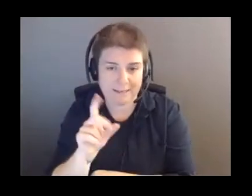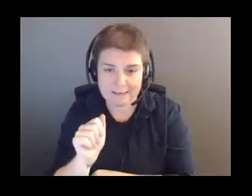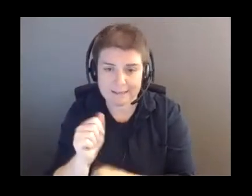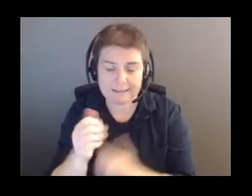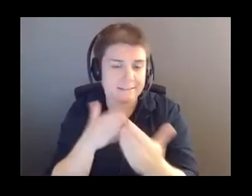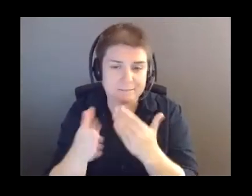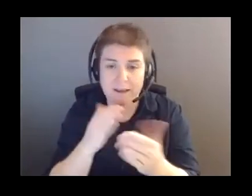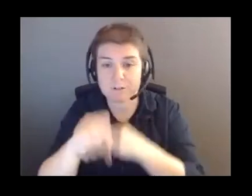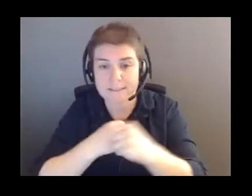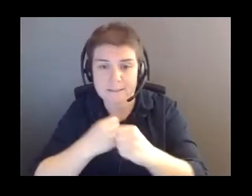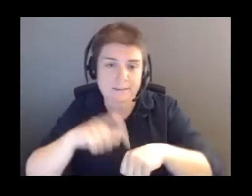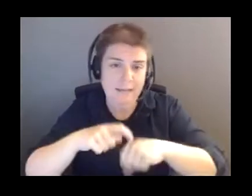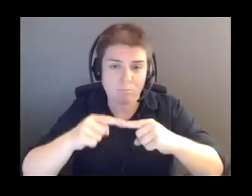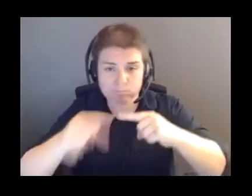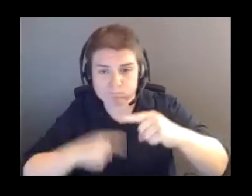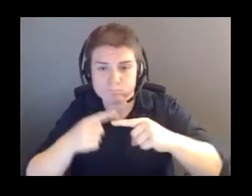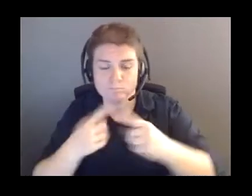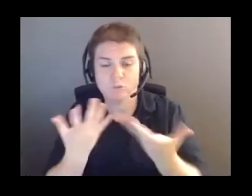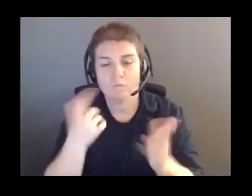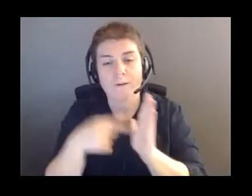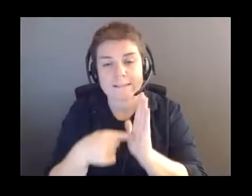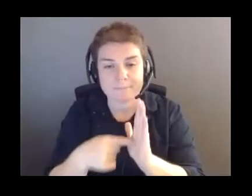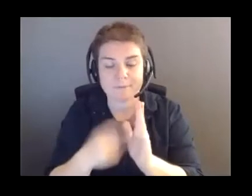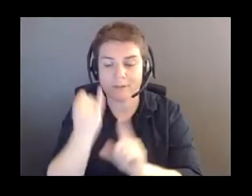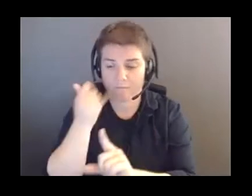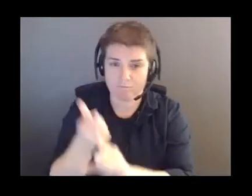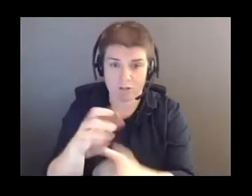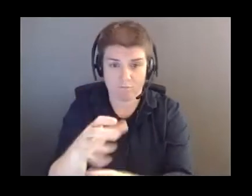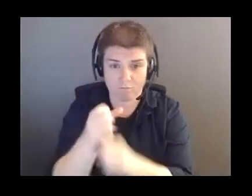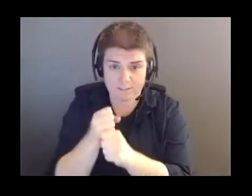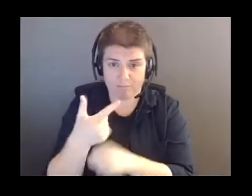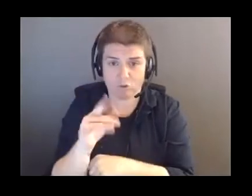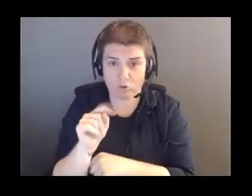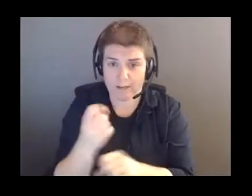of calendar year. An example of this might be if you received a grant last year from